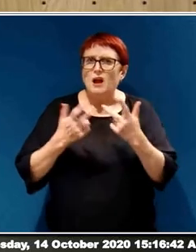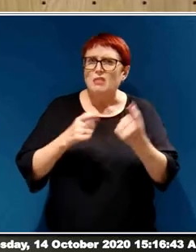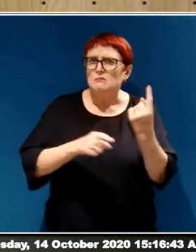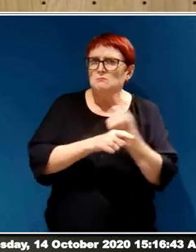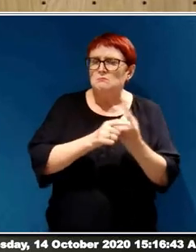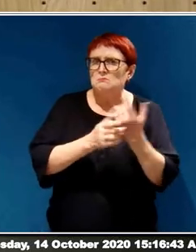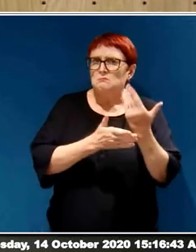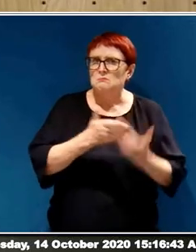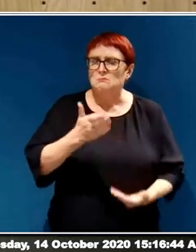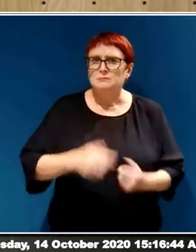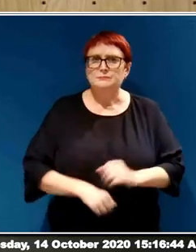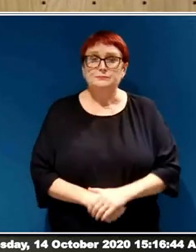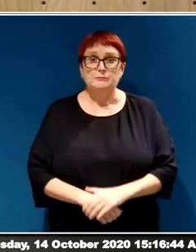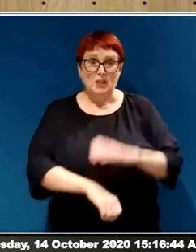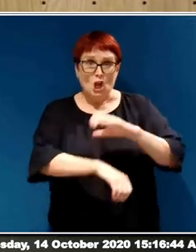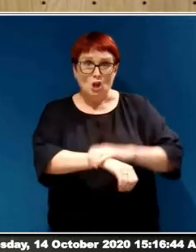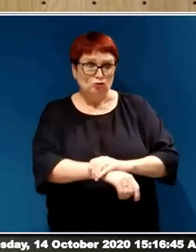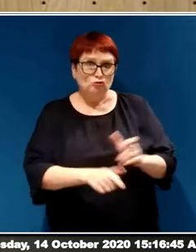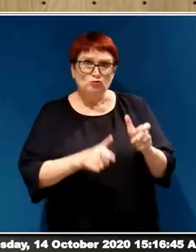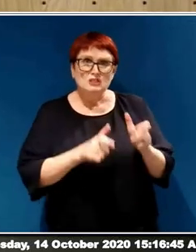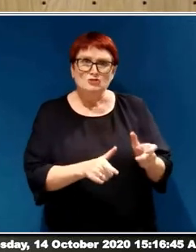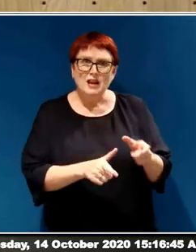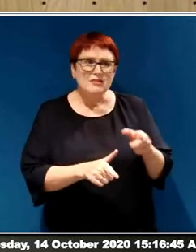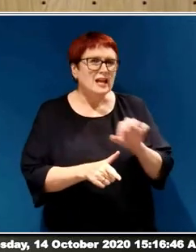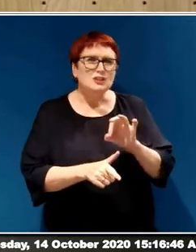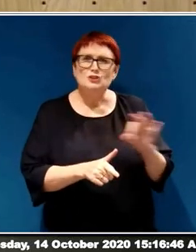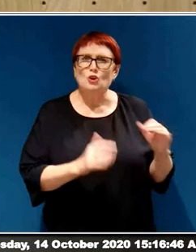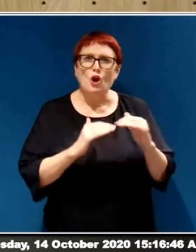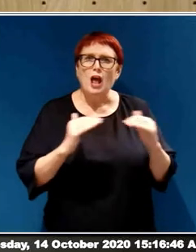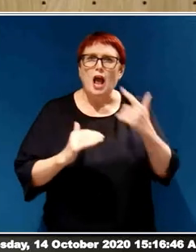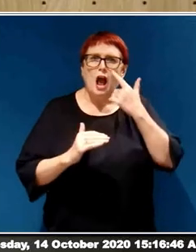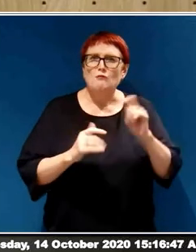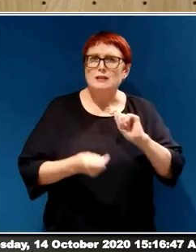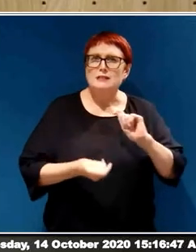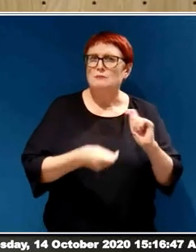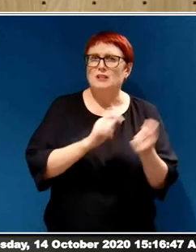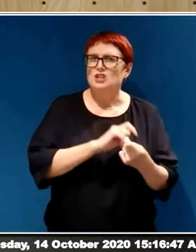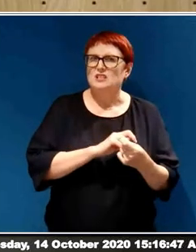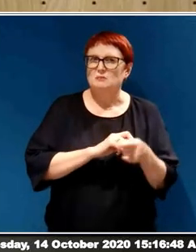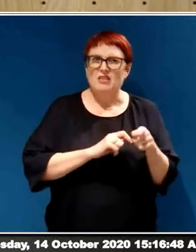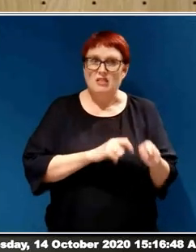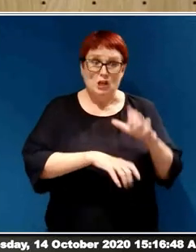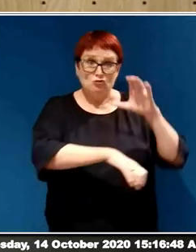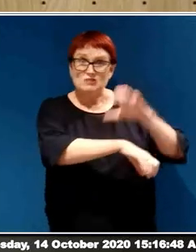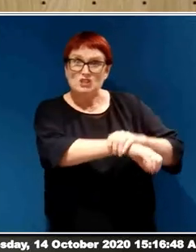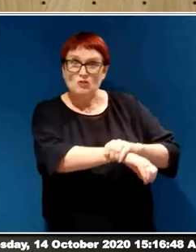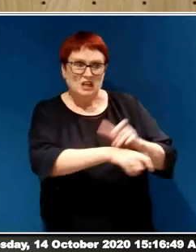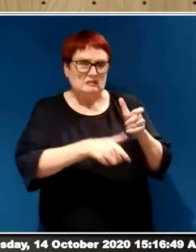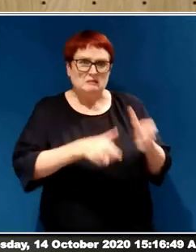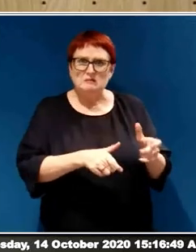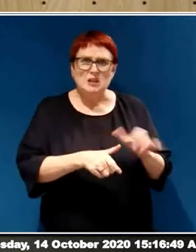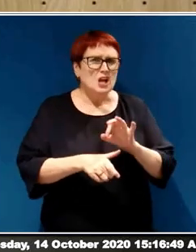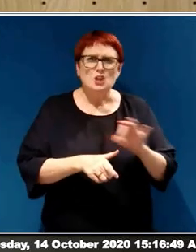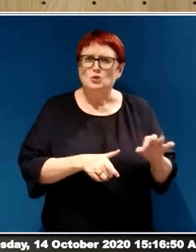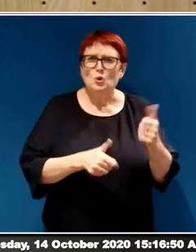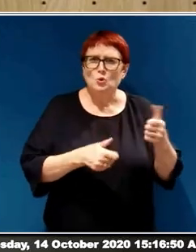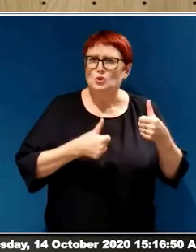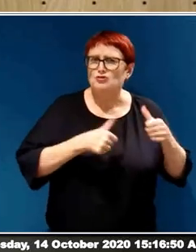adjustment. It wouldn't be a strategy. It's not a treatment and it's not a therapeutic intervention.